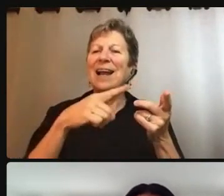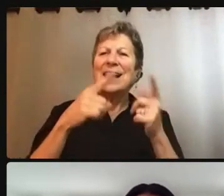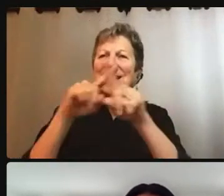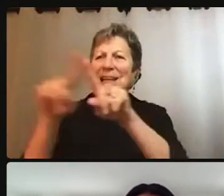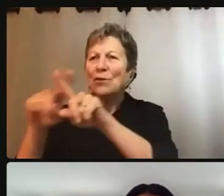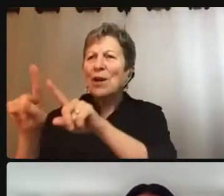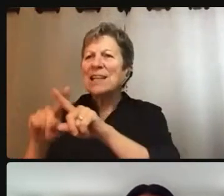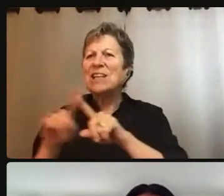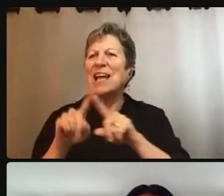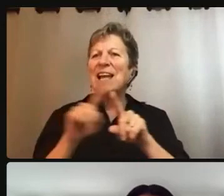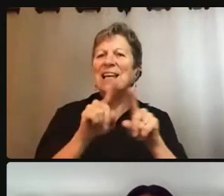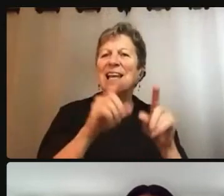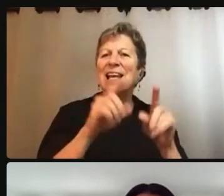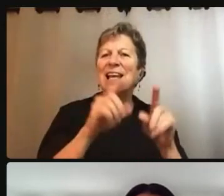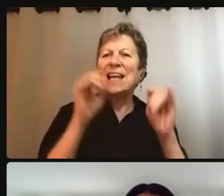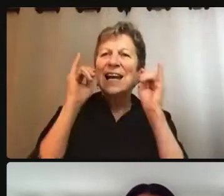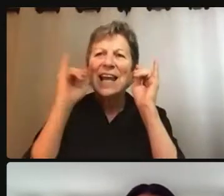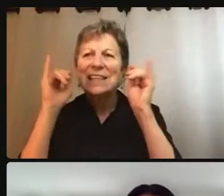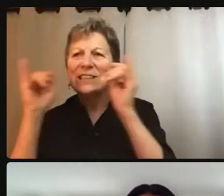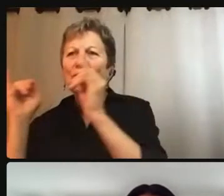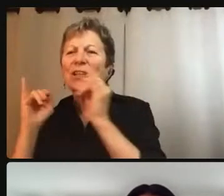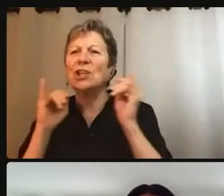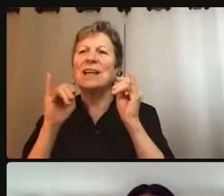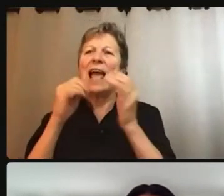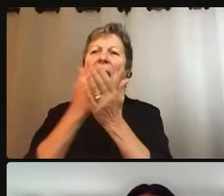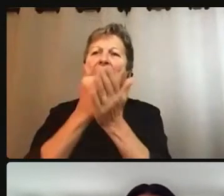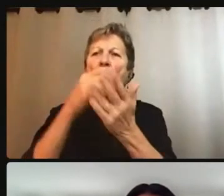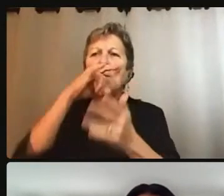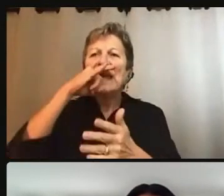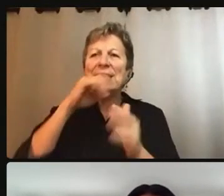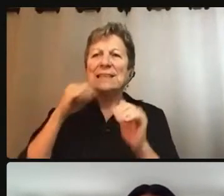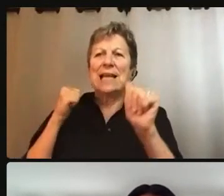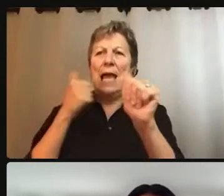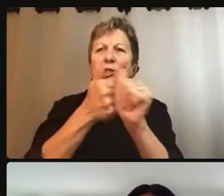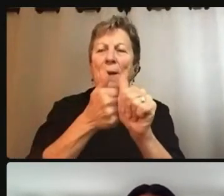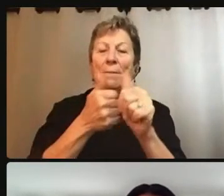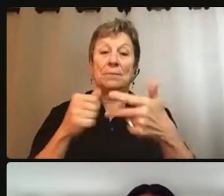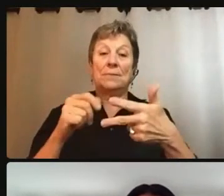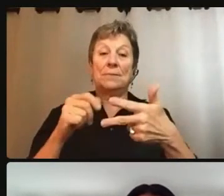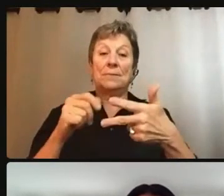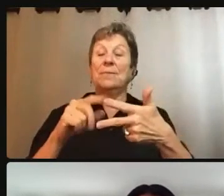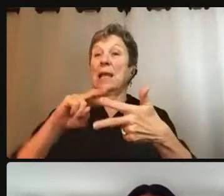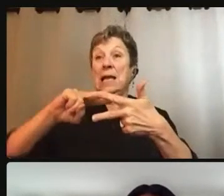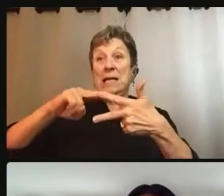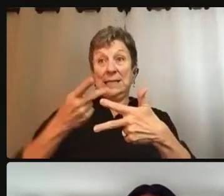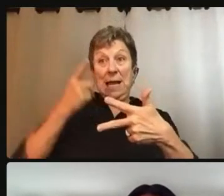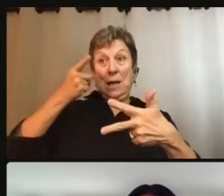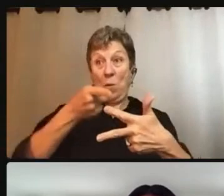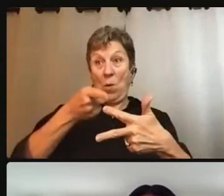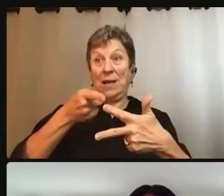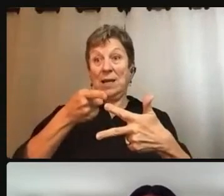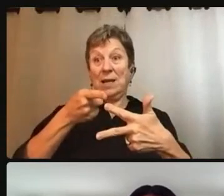DIFFERENTIATING INSTRUCTION